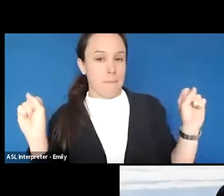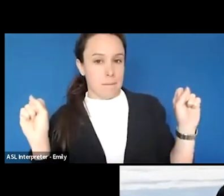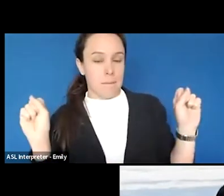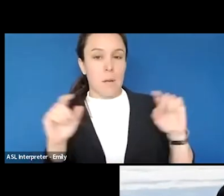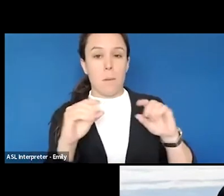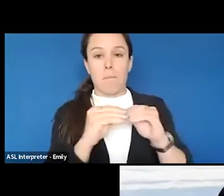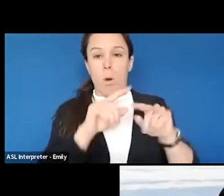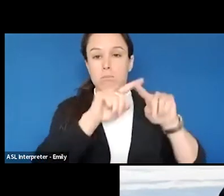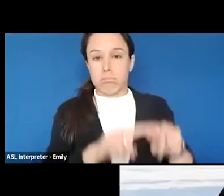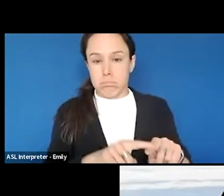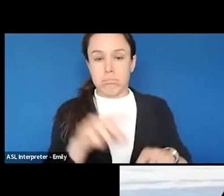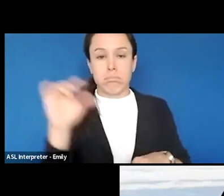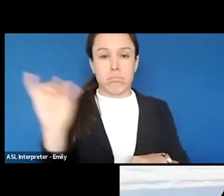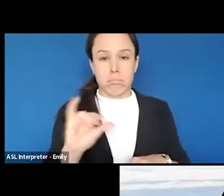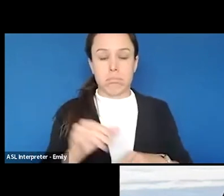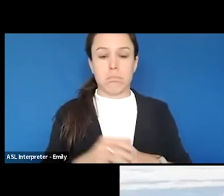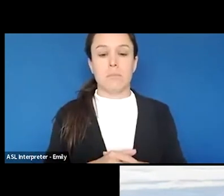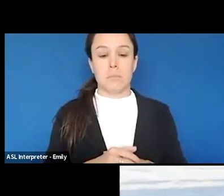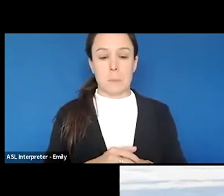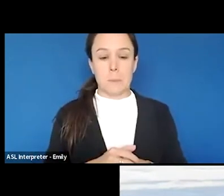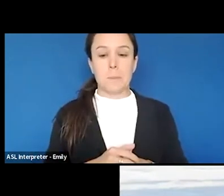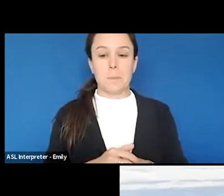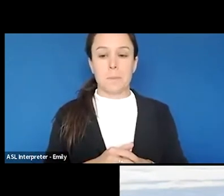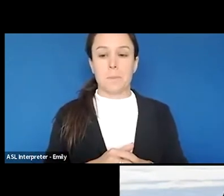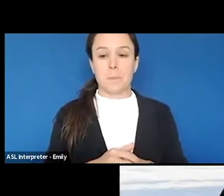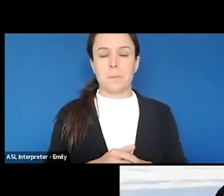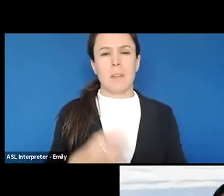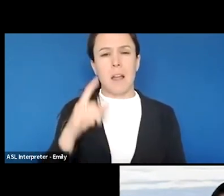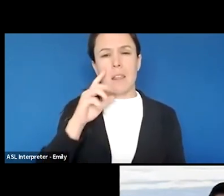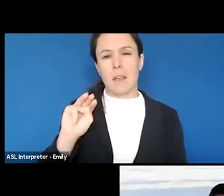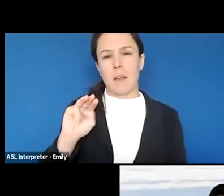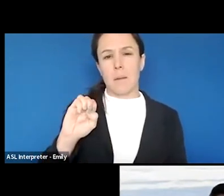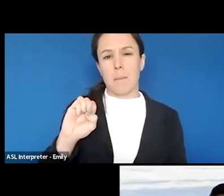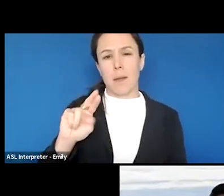Well I think Ben, Meredith said something that I want want to reiterate she